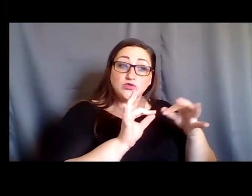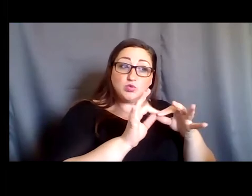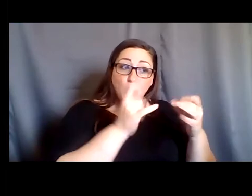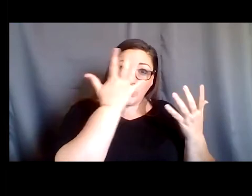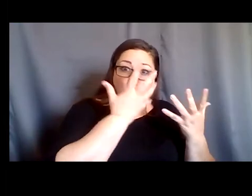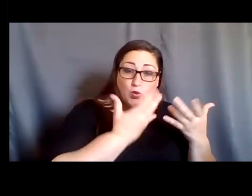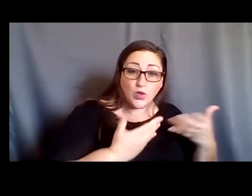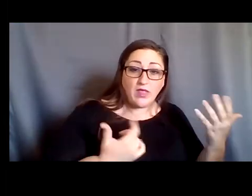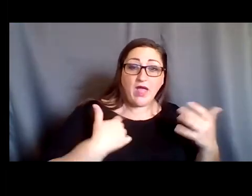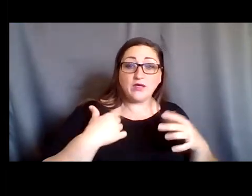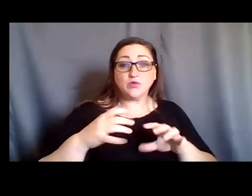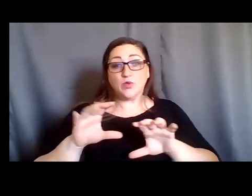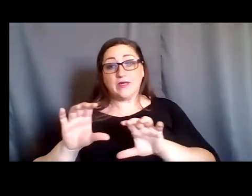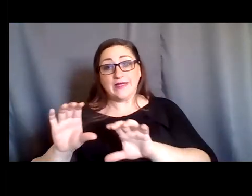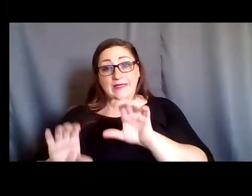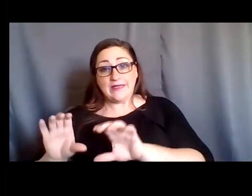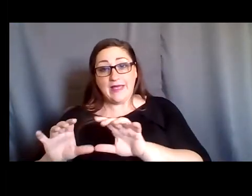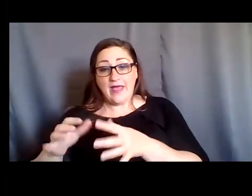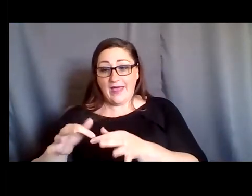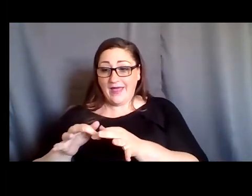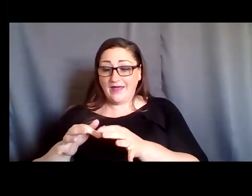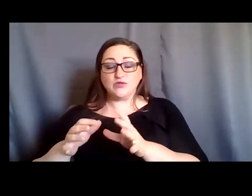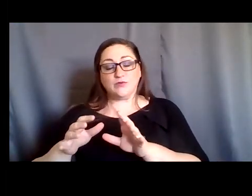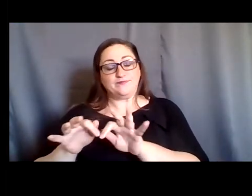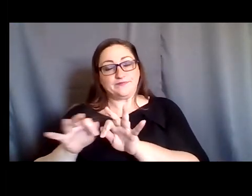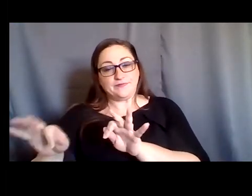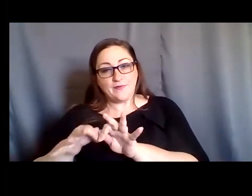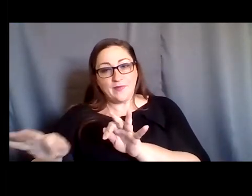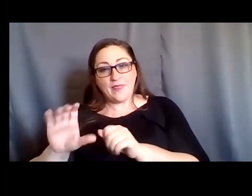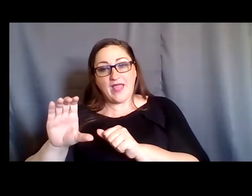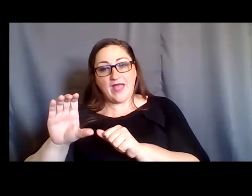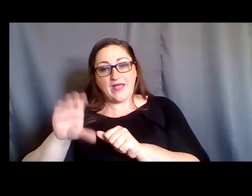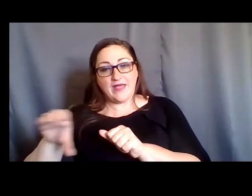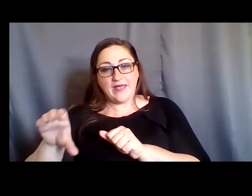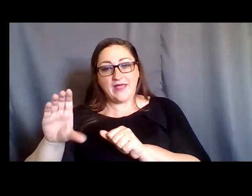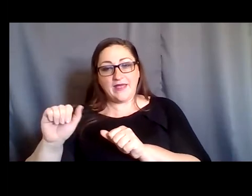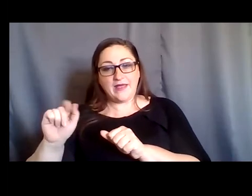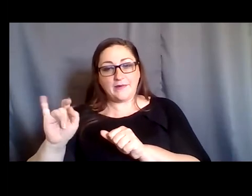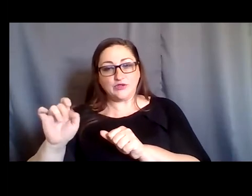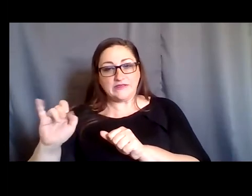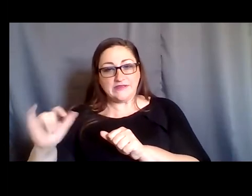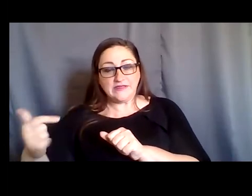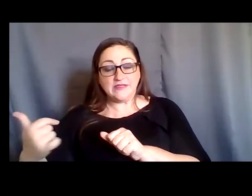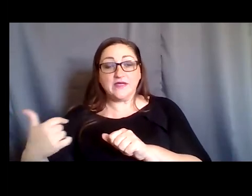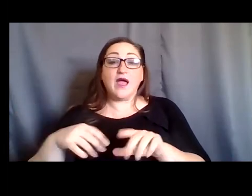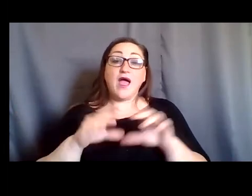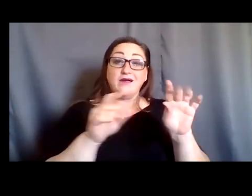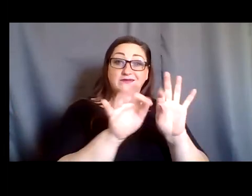we are committed to hosting events where everyone’s needs are met and everyone feels welcome.